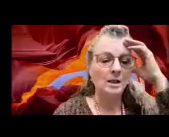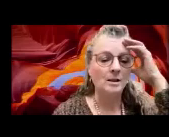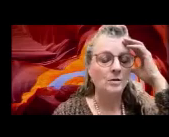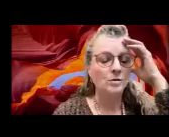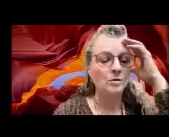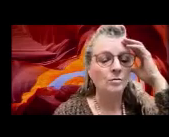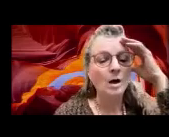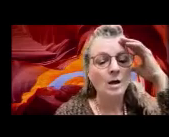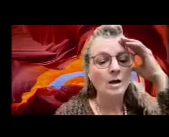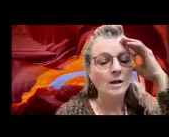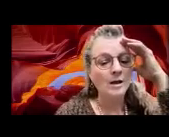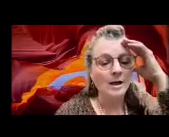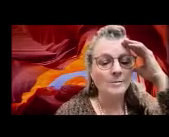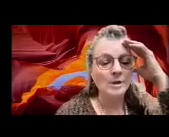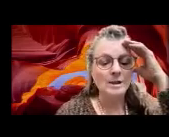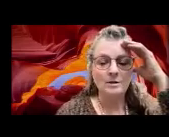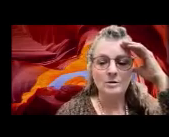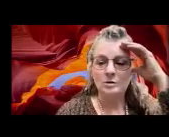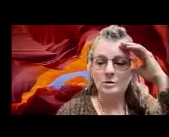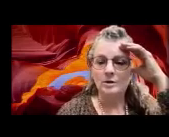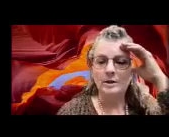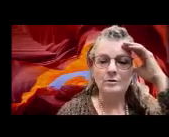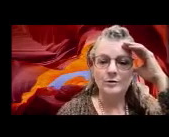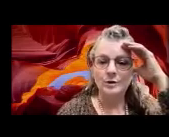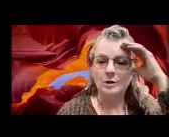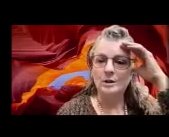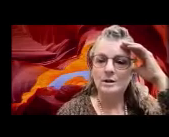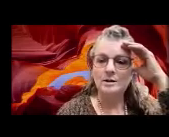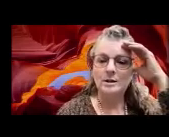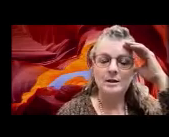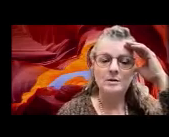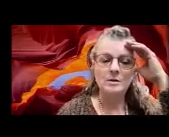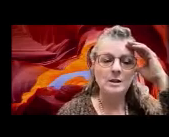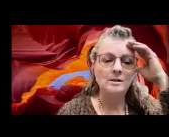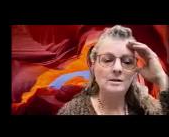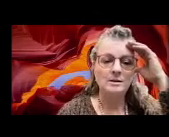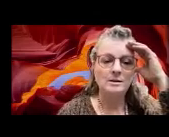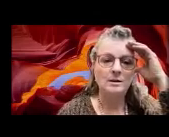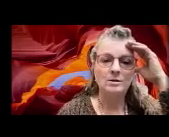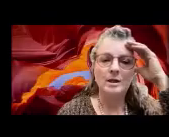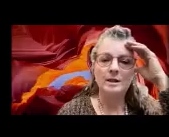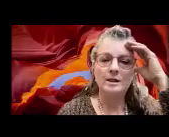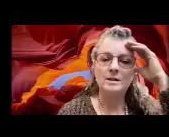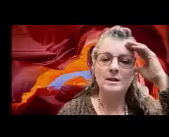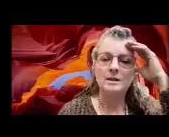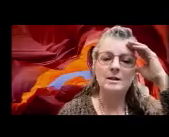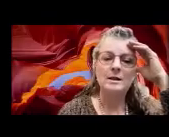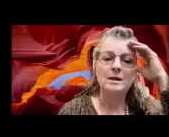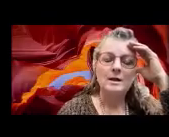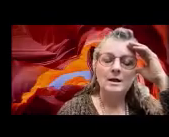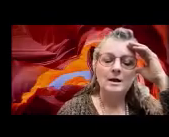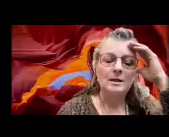saying that those are wrong. I'm just saying those are usually the first look diagnoses that you're likely to see. And then